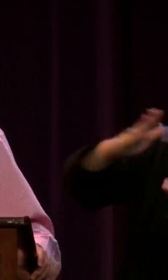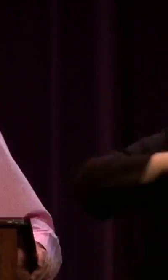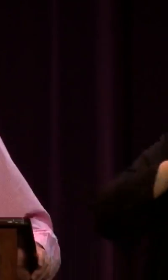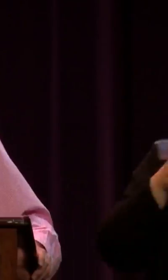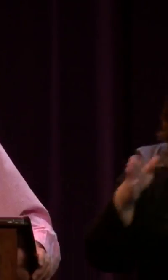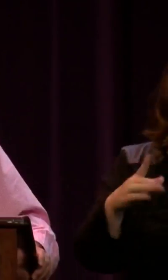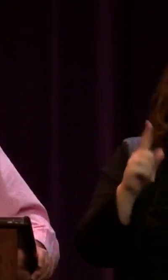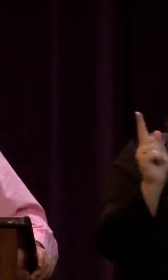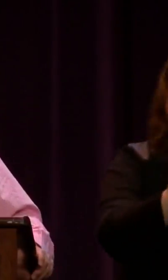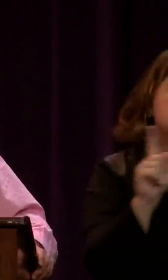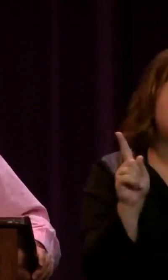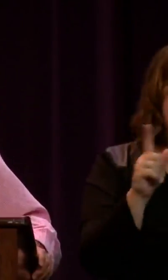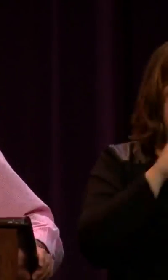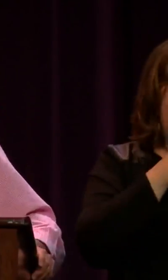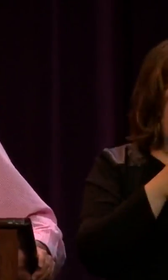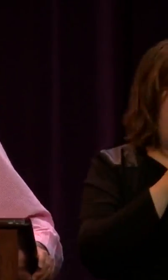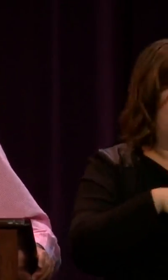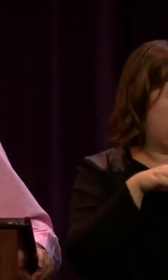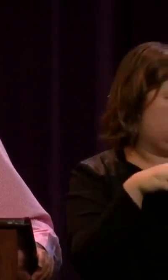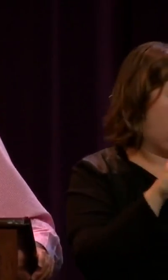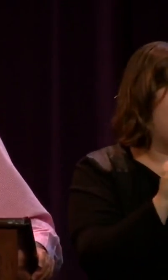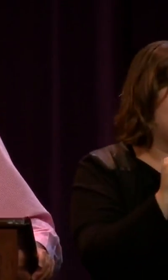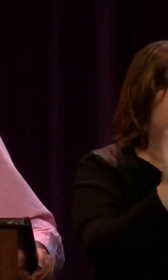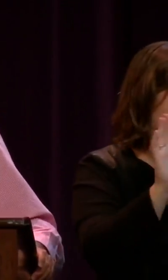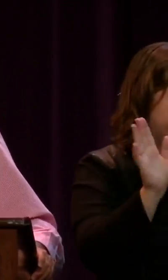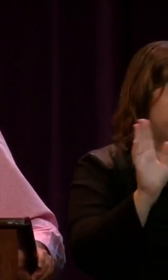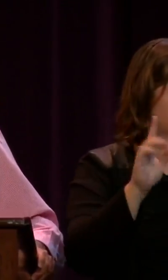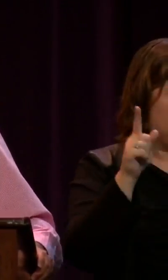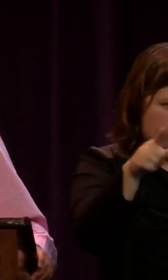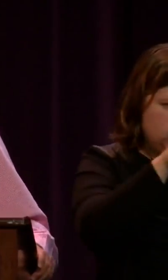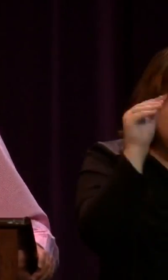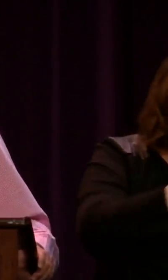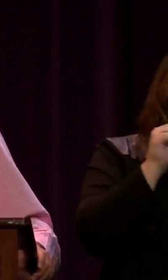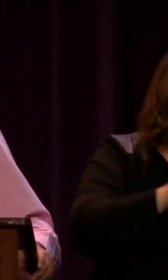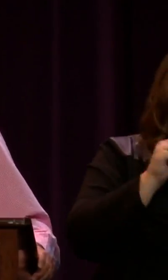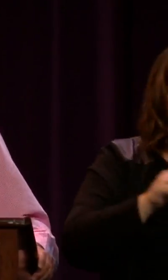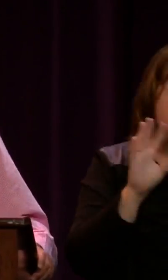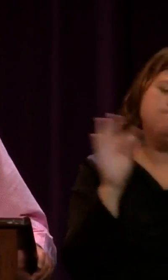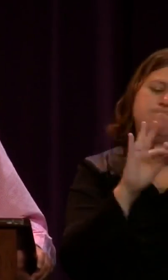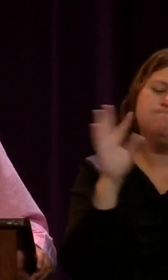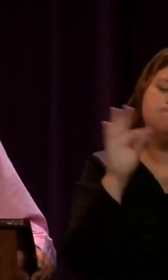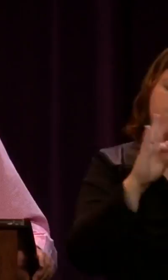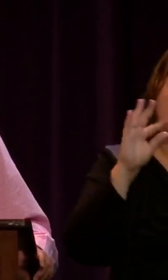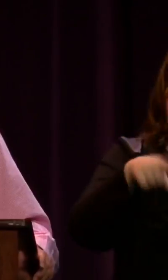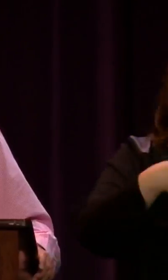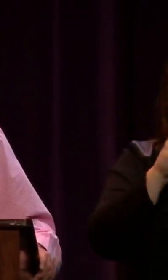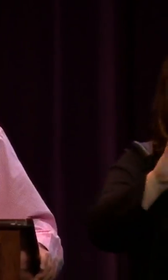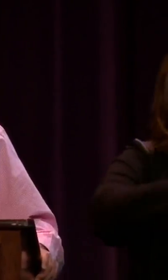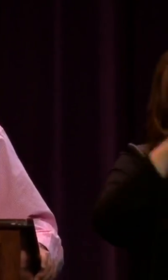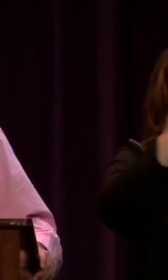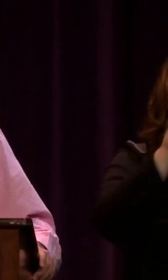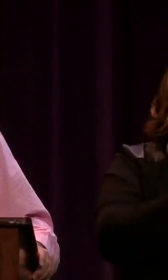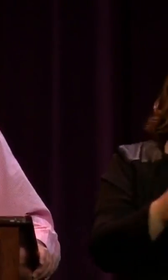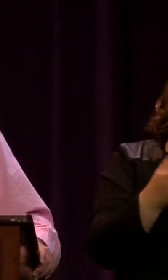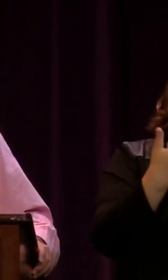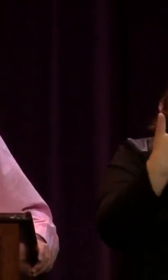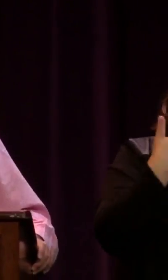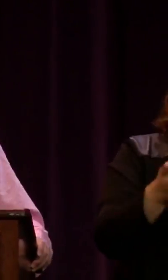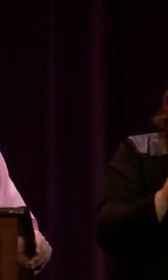YOU DON'T LET THEM CHECK OUT WITH MAKING A NUISANCE OF YOURSELF. THANK YOU FOR ALLOWING ME TO SPEAK THE FOURTH TIME.